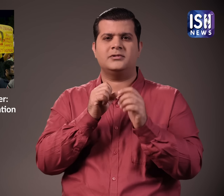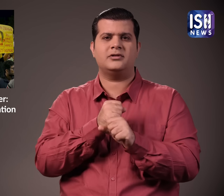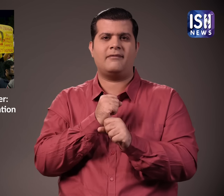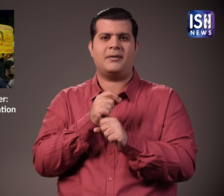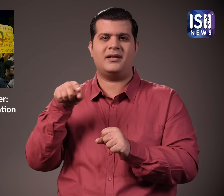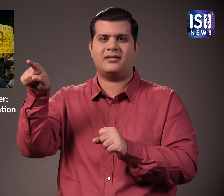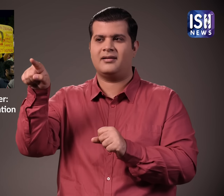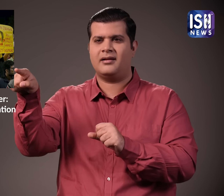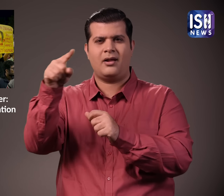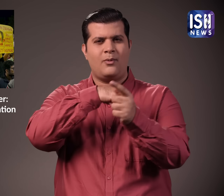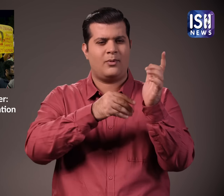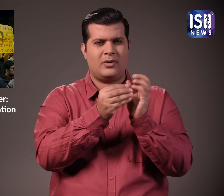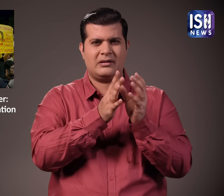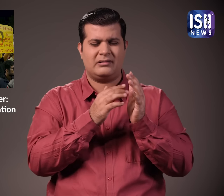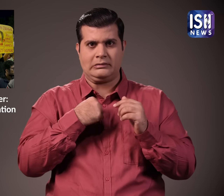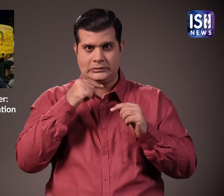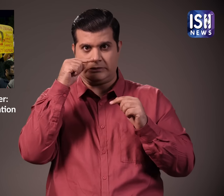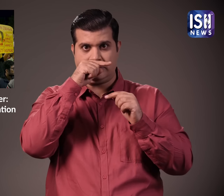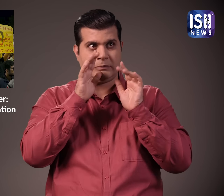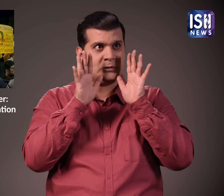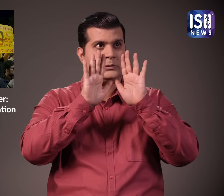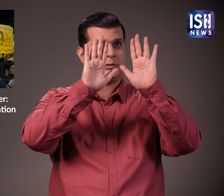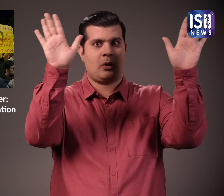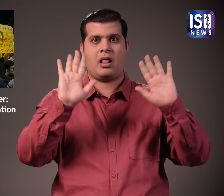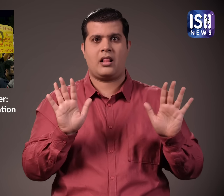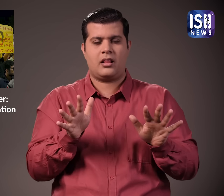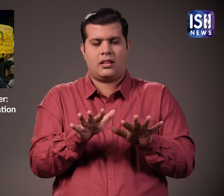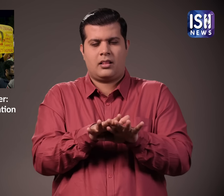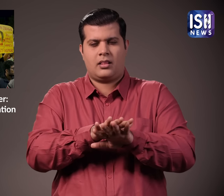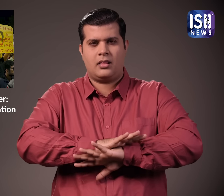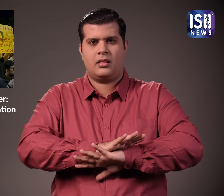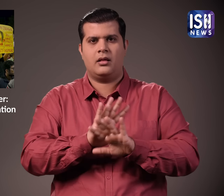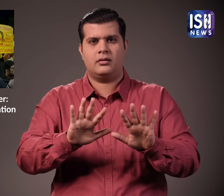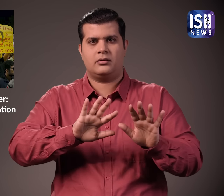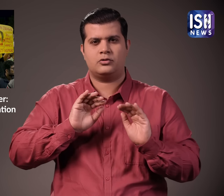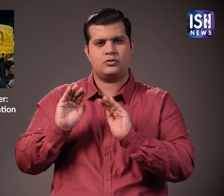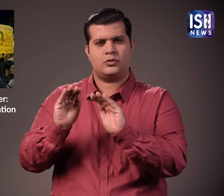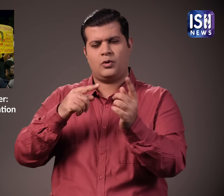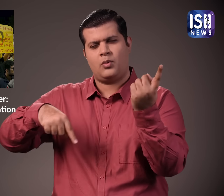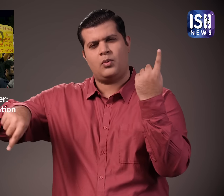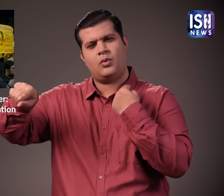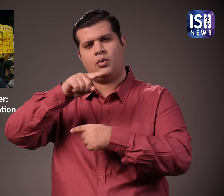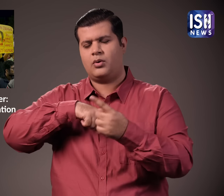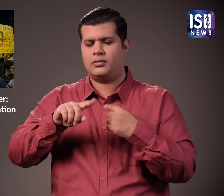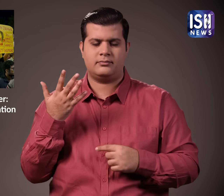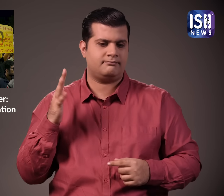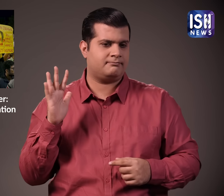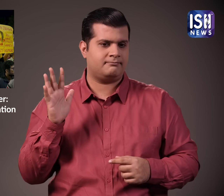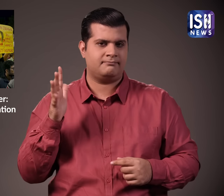This is because the Calcutta police would be involved with the TMC government, who would then not investigate in a partial manner.